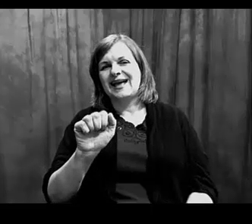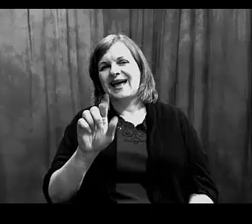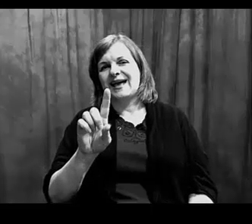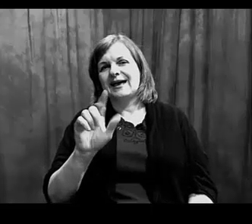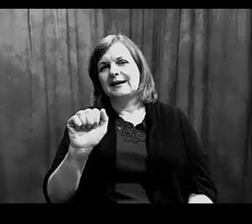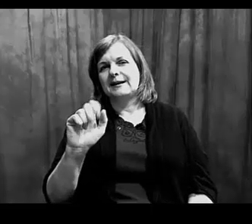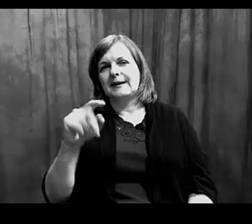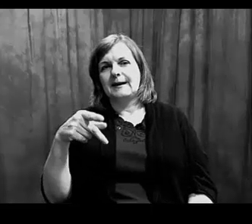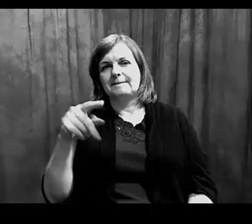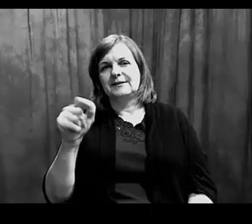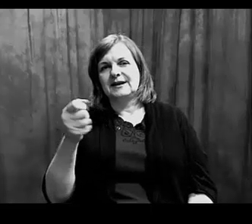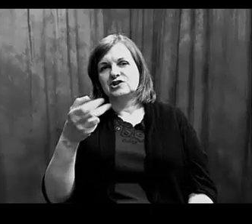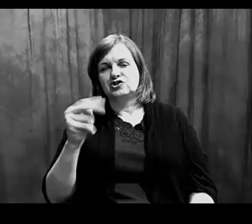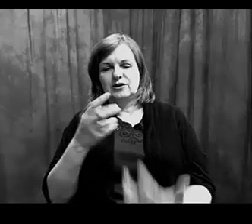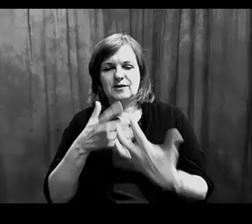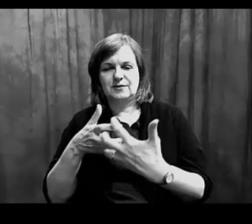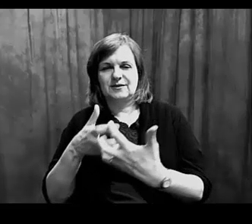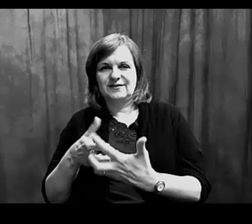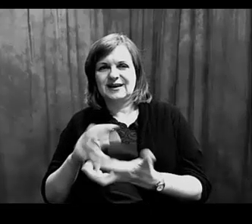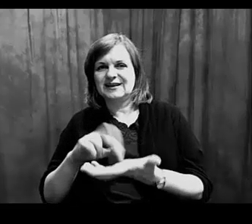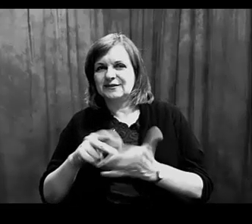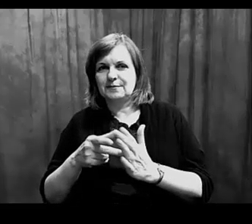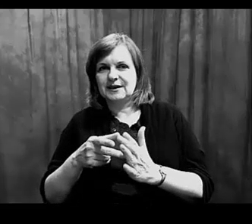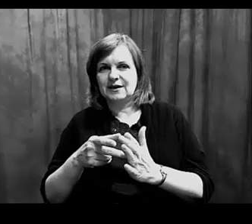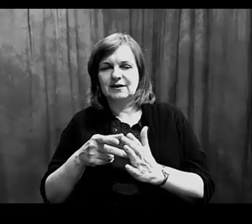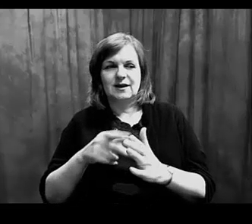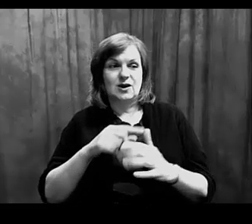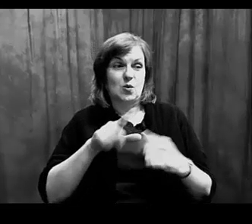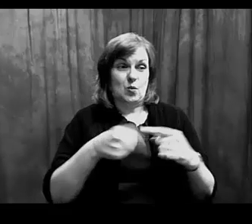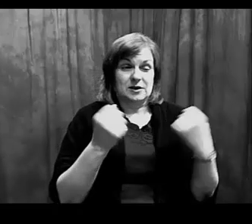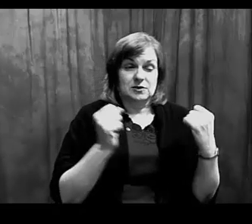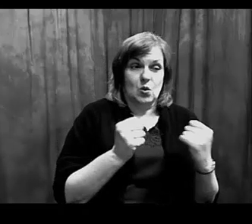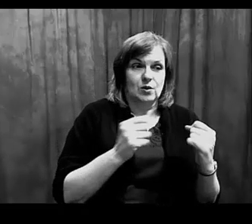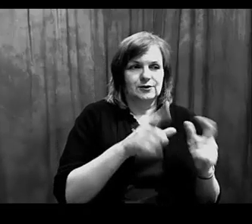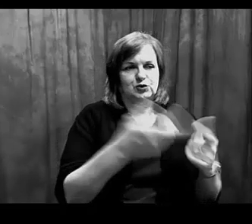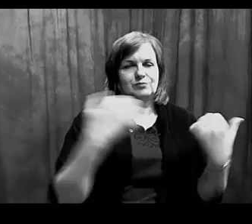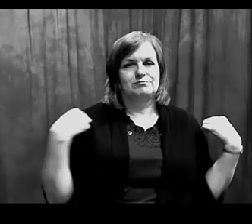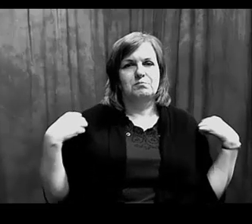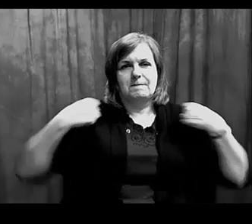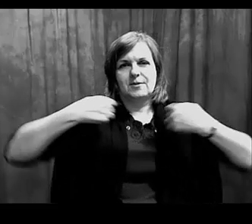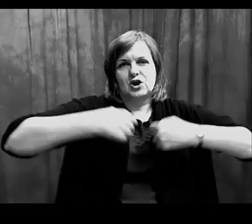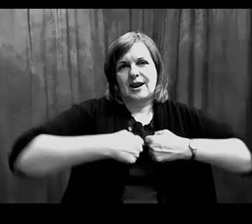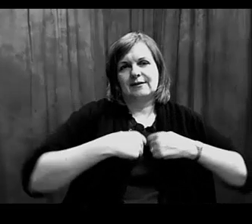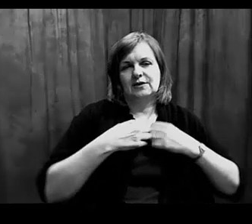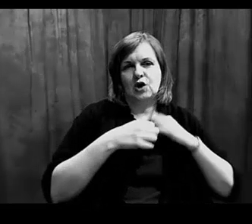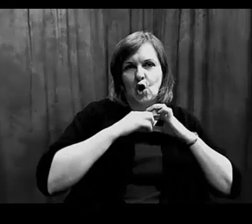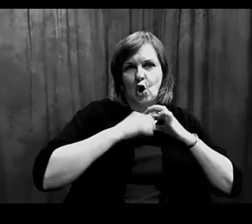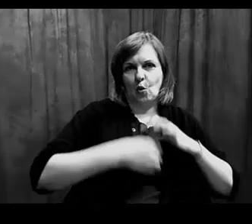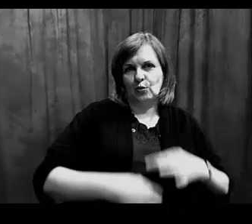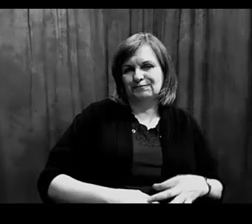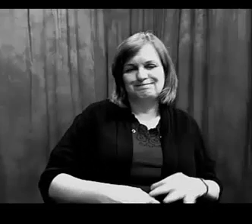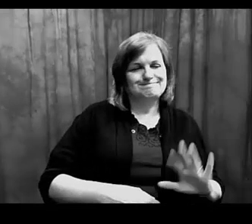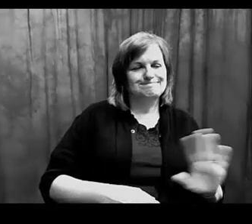some populations will produce far more offspring - or children - than other populations